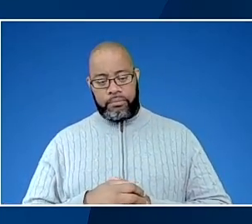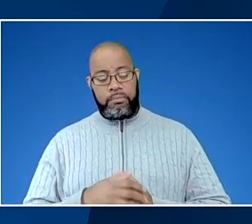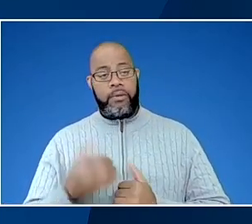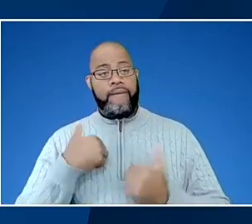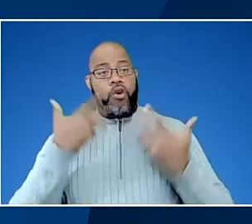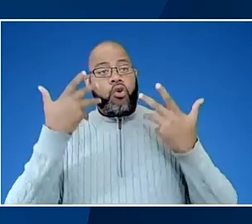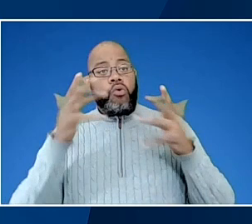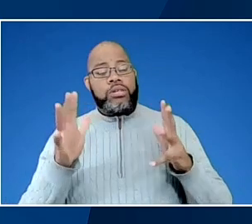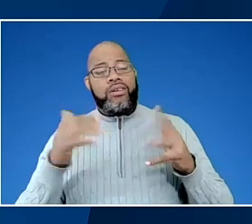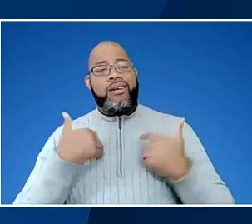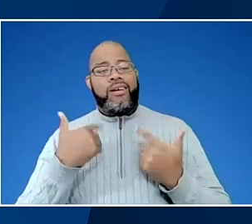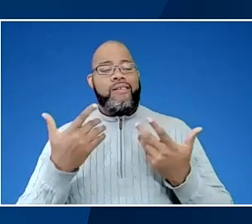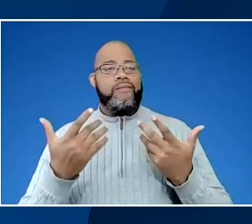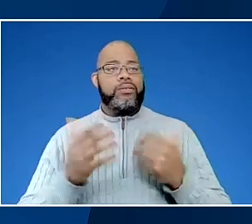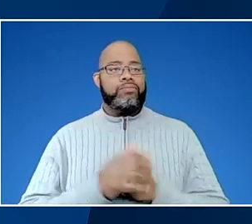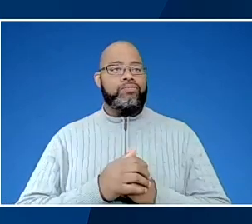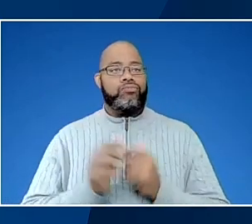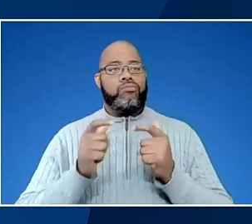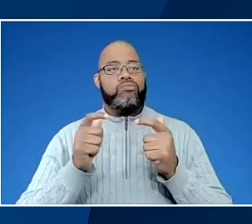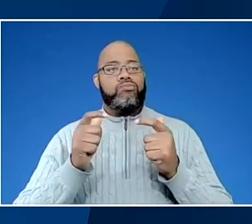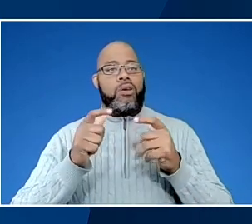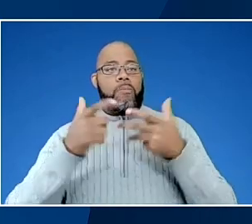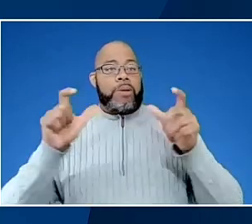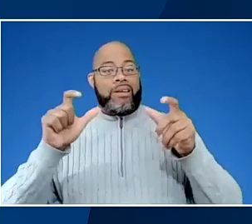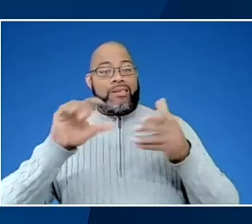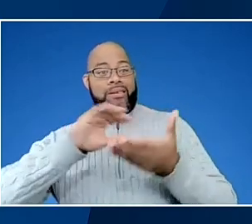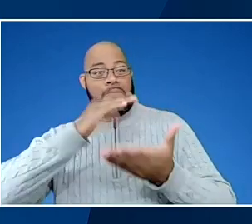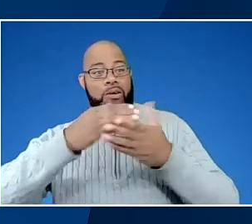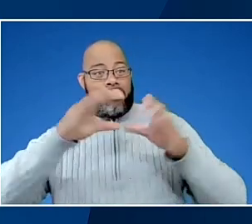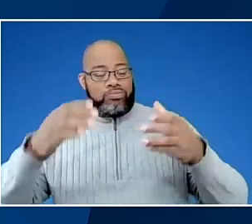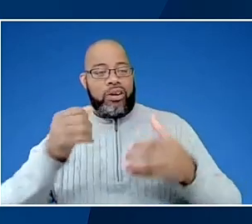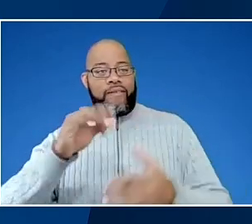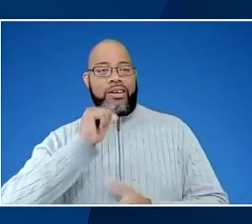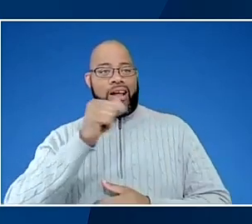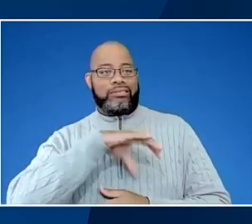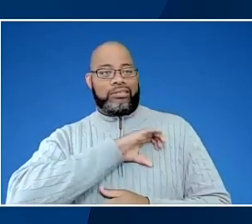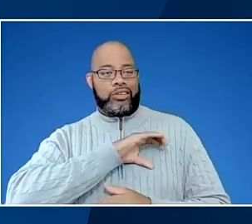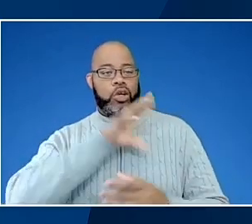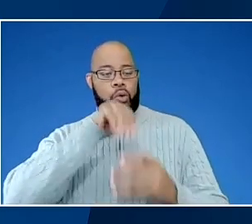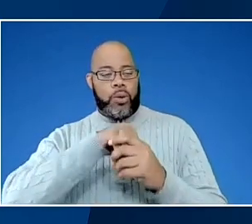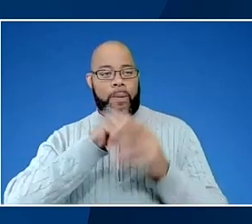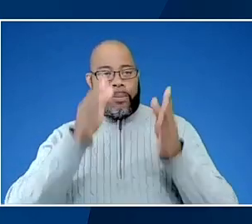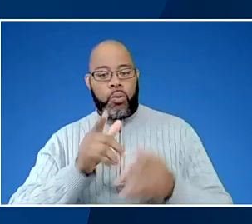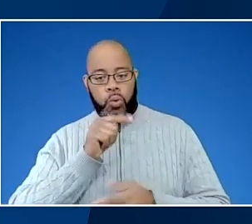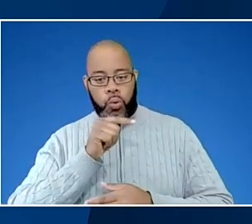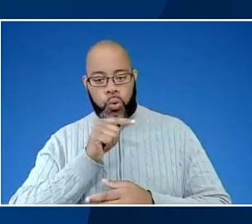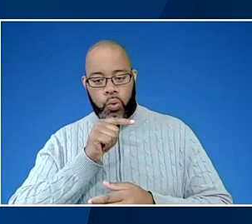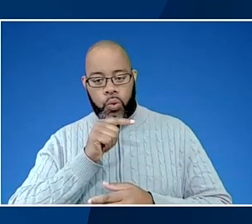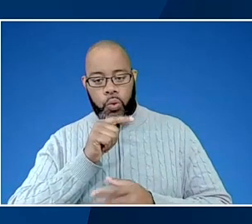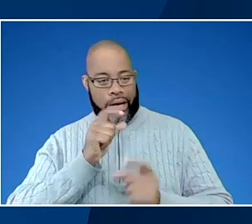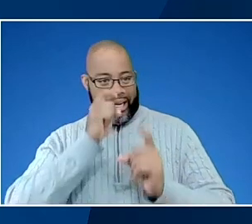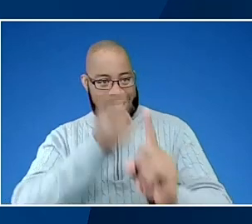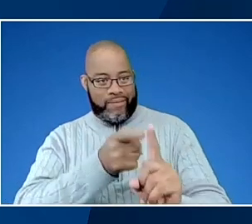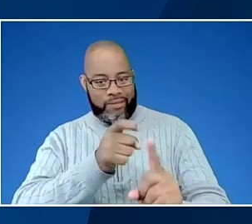large category of non-citizens, including persons who are granted asylum who are